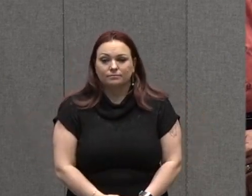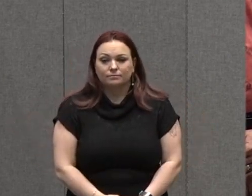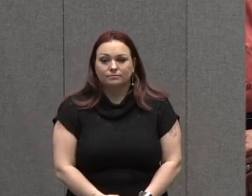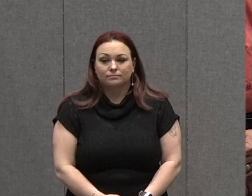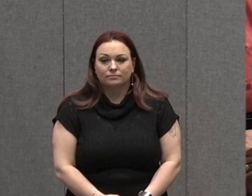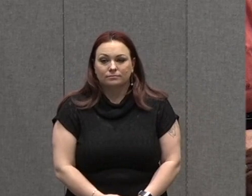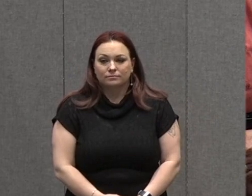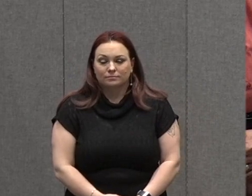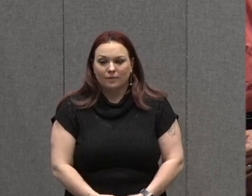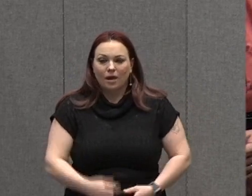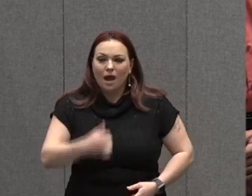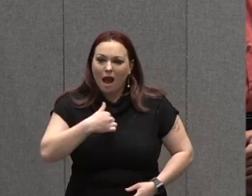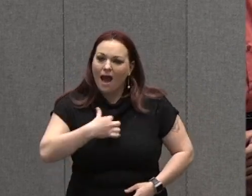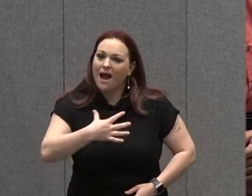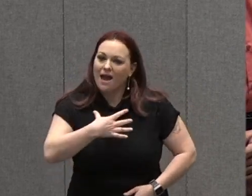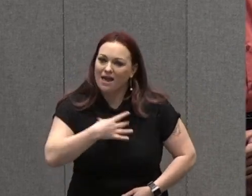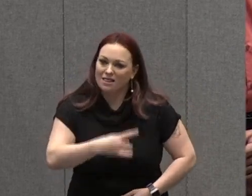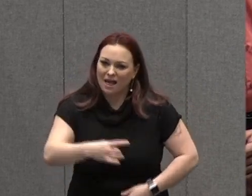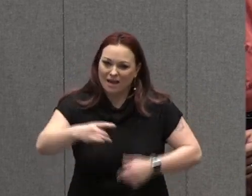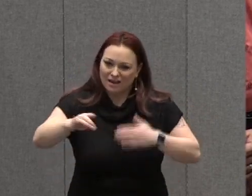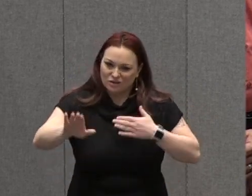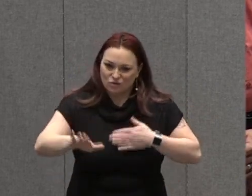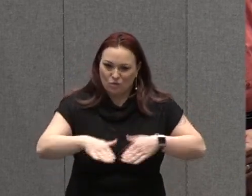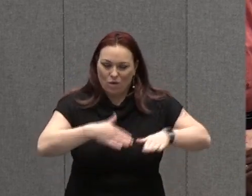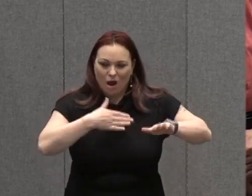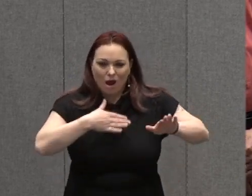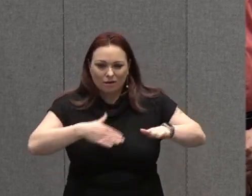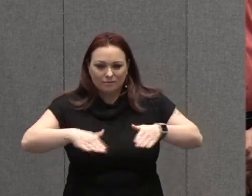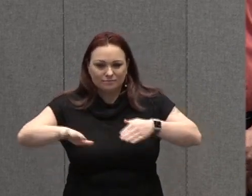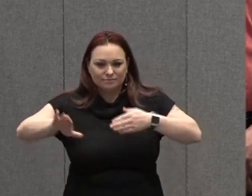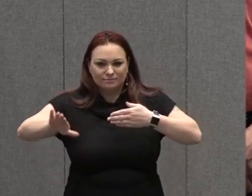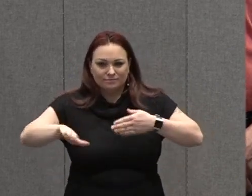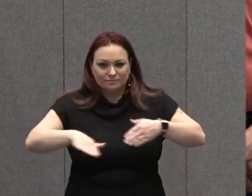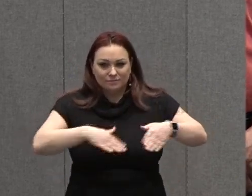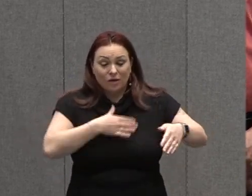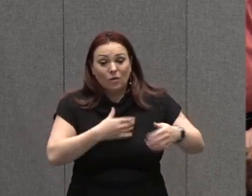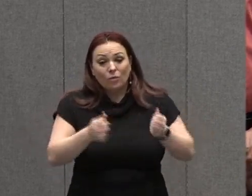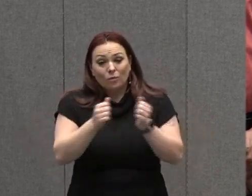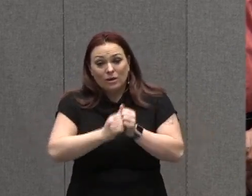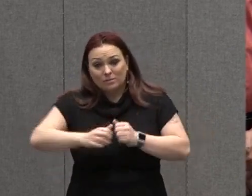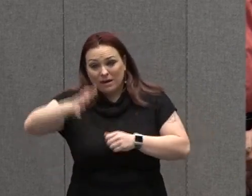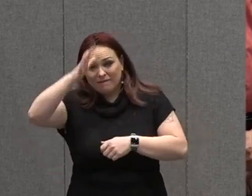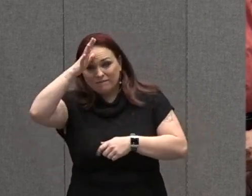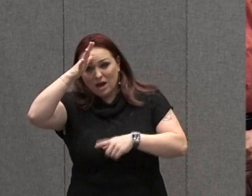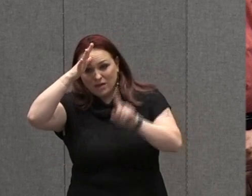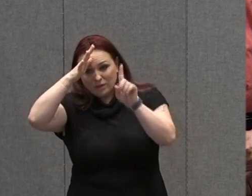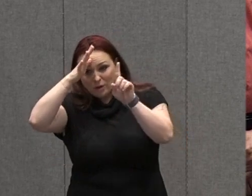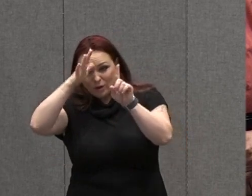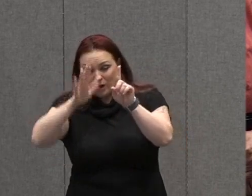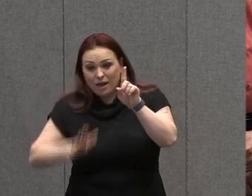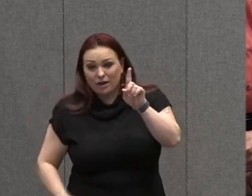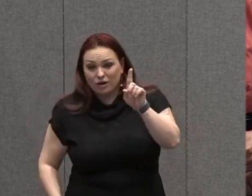I like to take walks. I take walks with my father and our dog. Our dog is called Major.